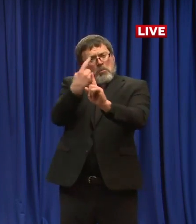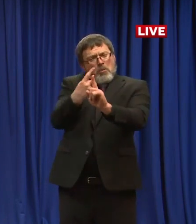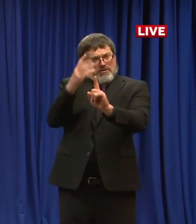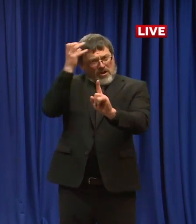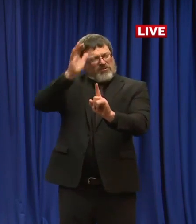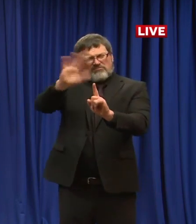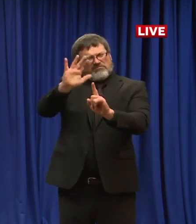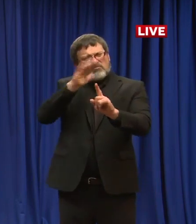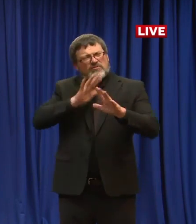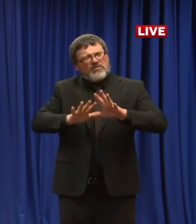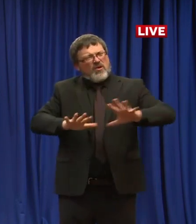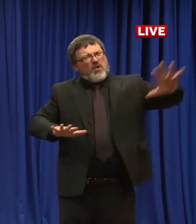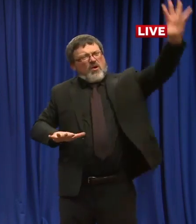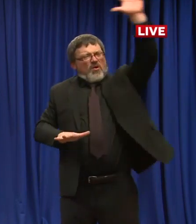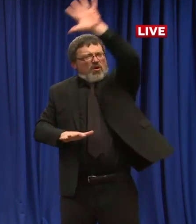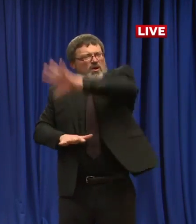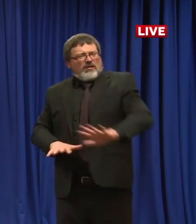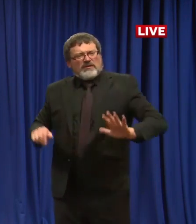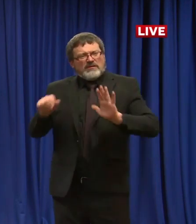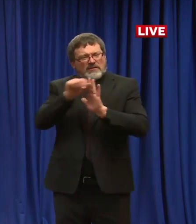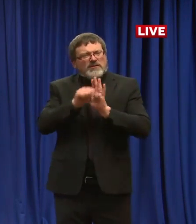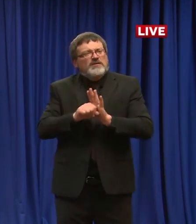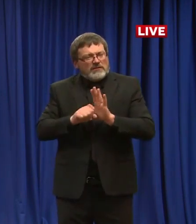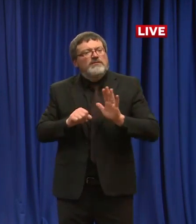HERE IN CONCRETE. IT’S REALLY ALL OVER THE STATE.